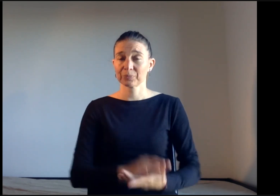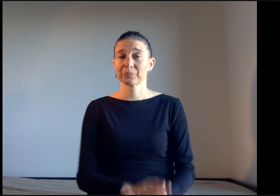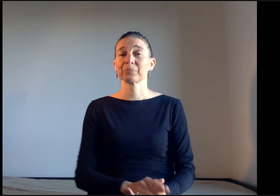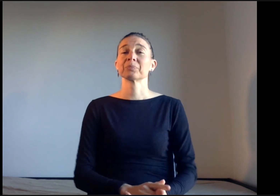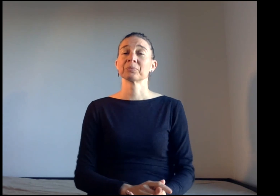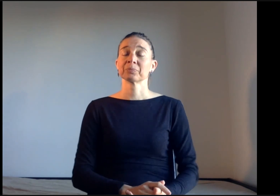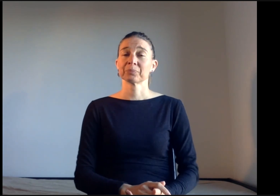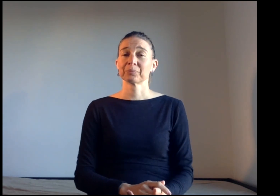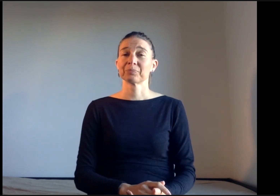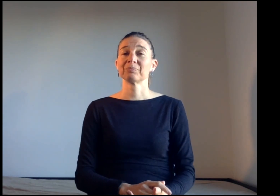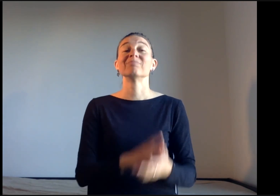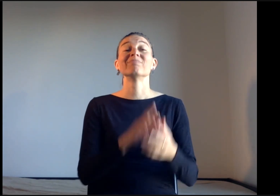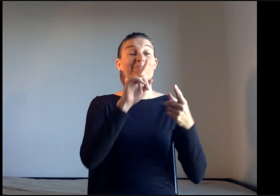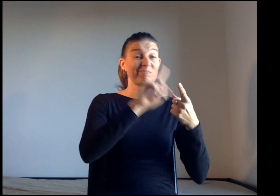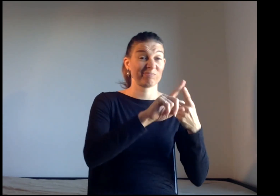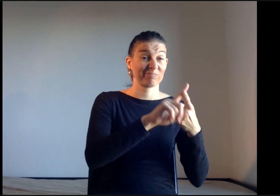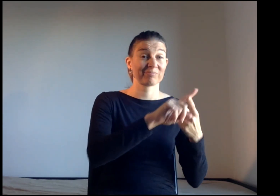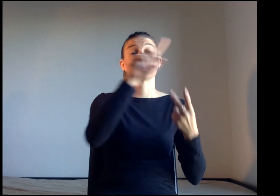with the people who are wearing the masks.